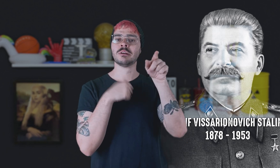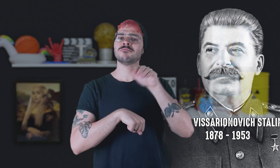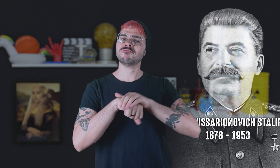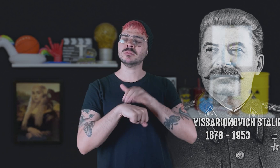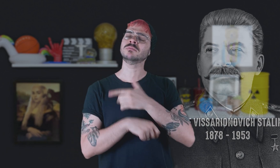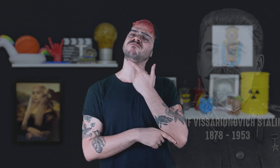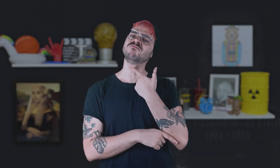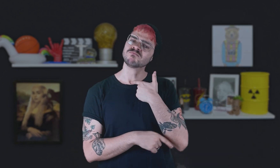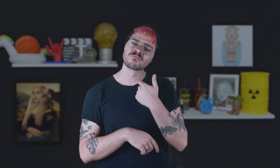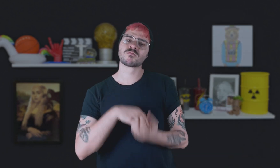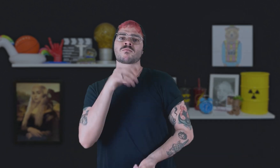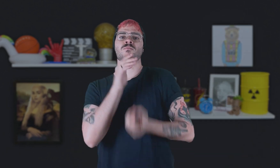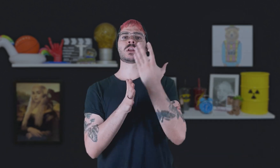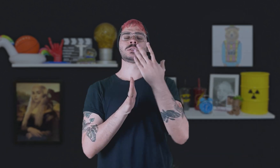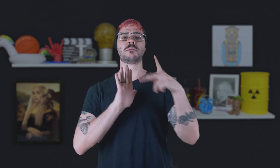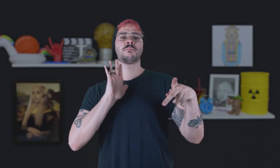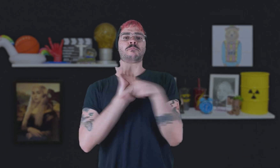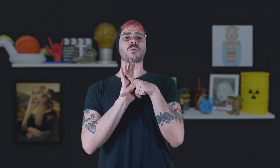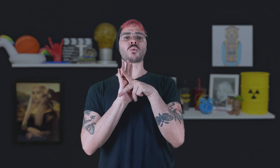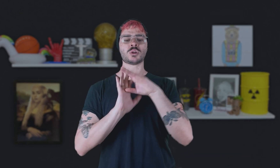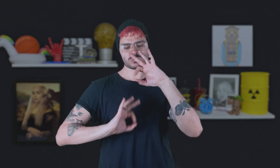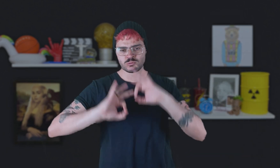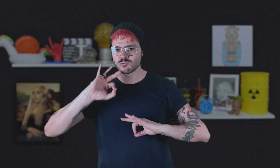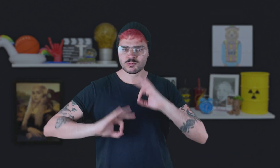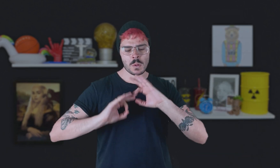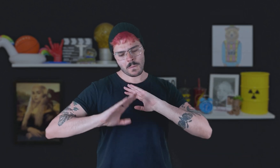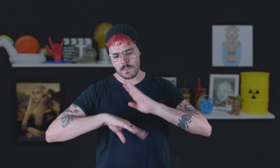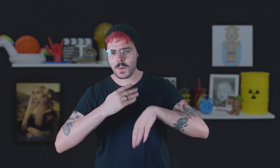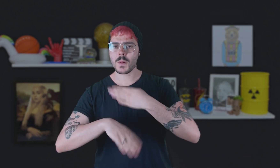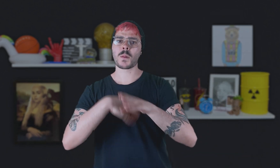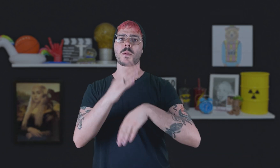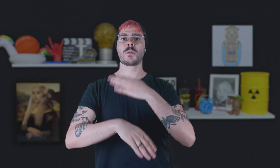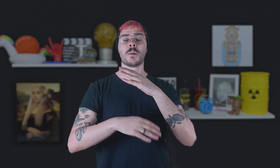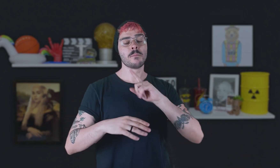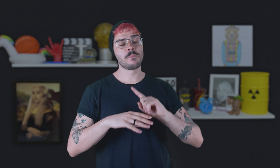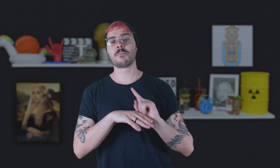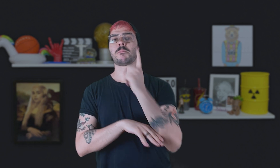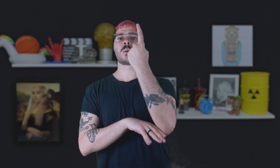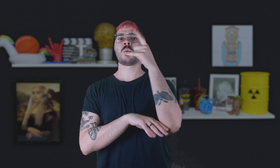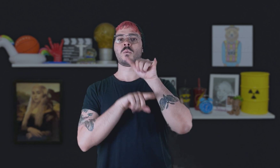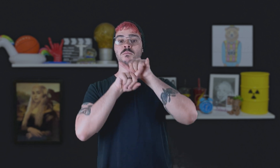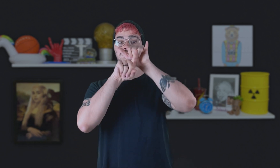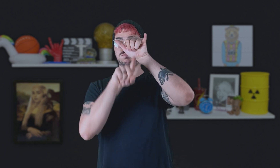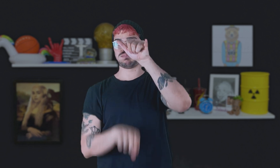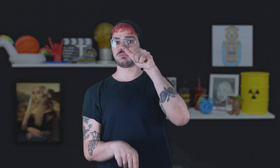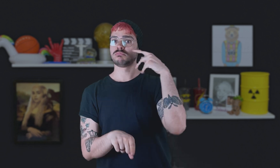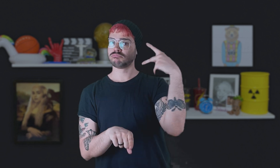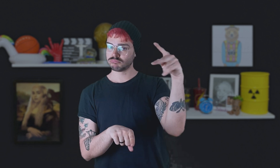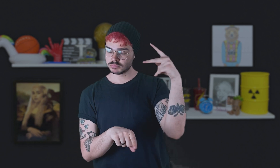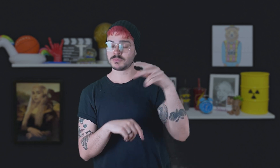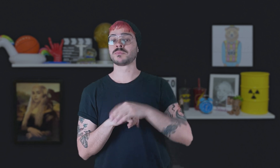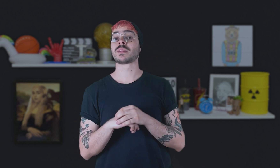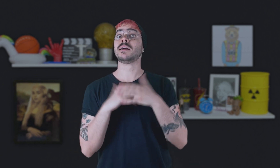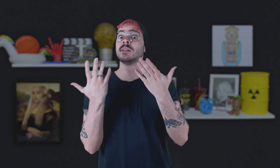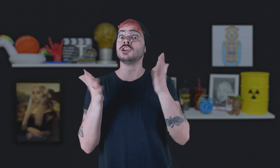longing for the creation of his own nuclear weapon, decided to develop his own project,